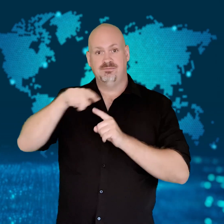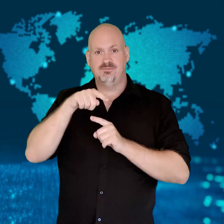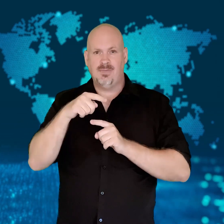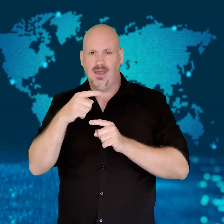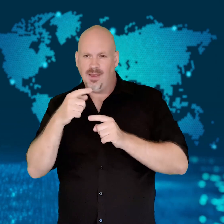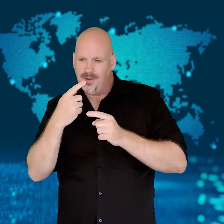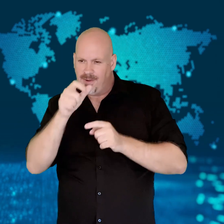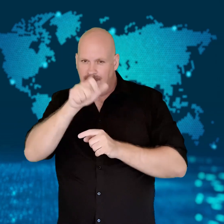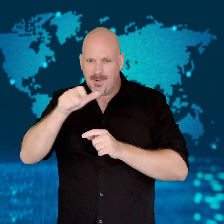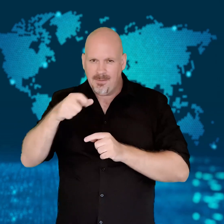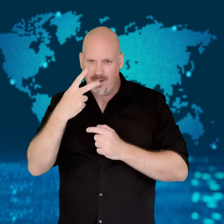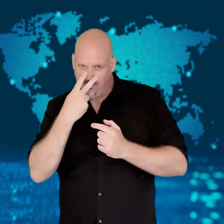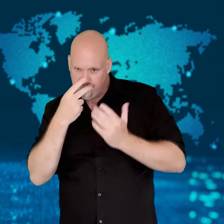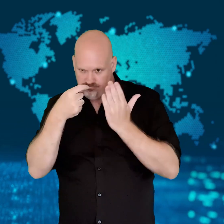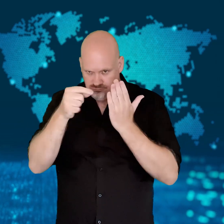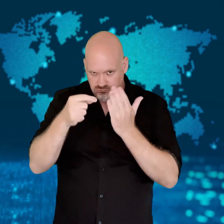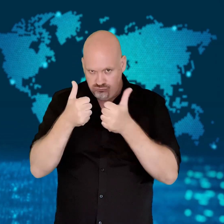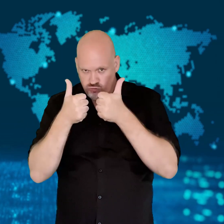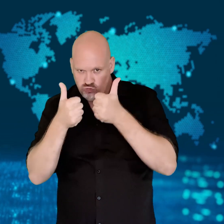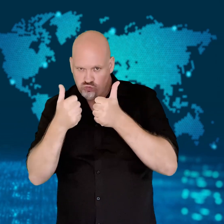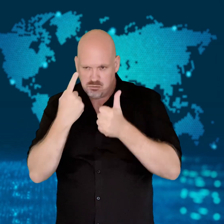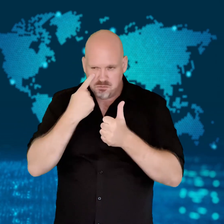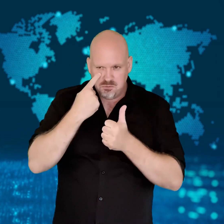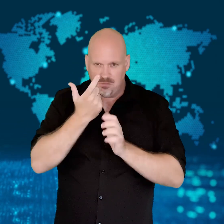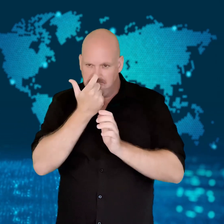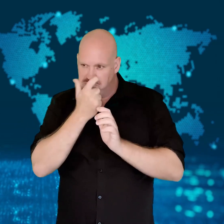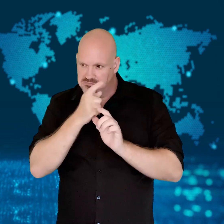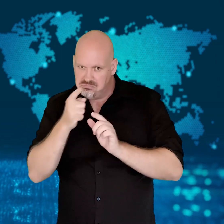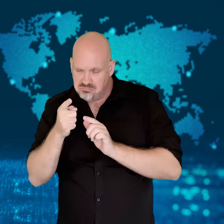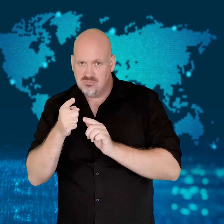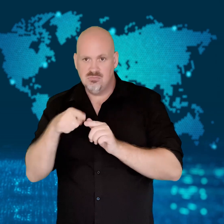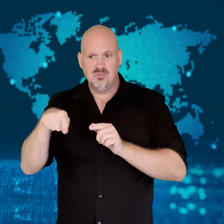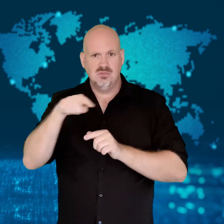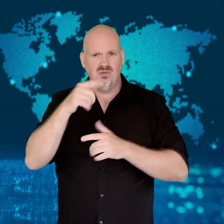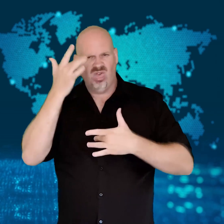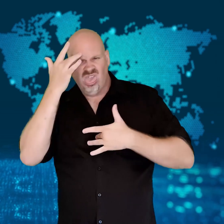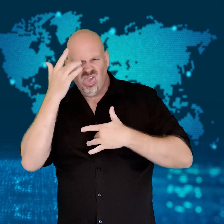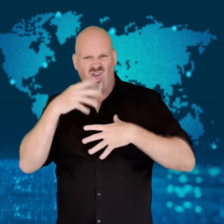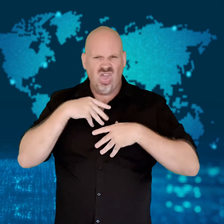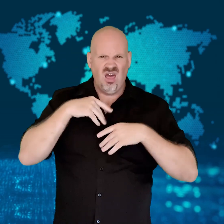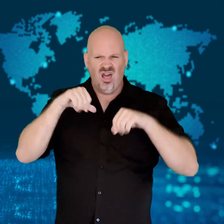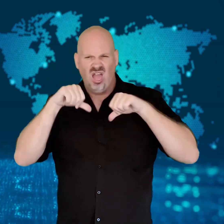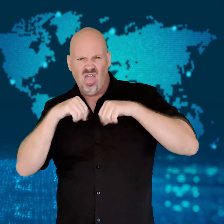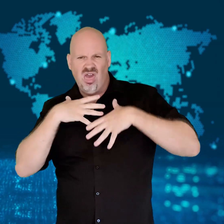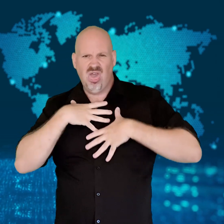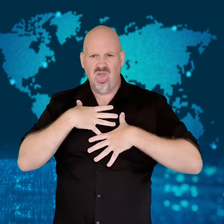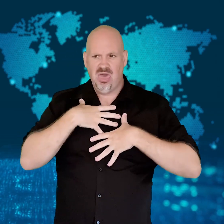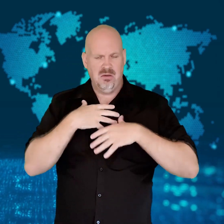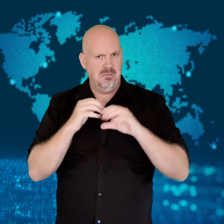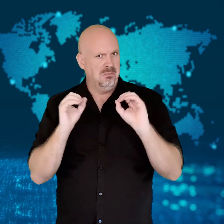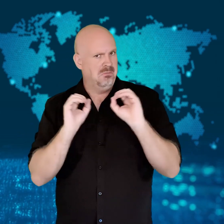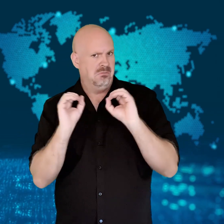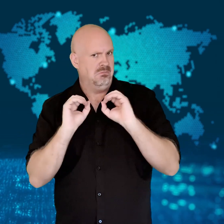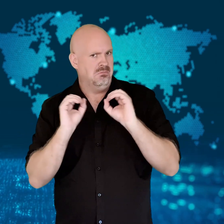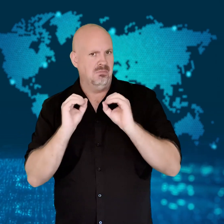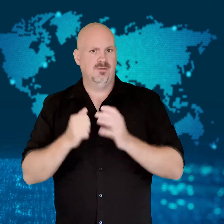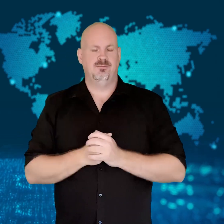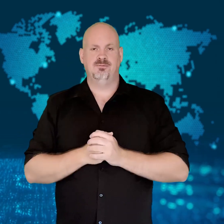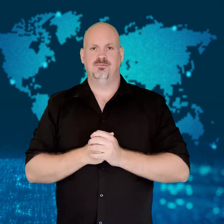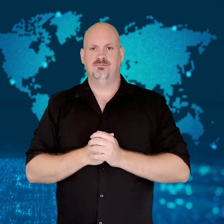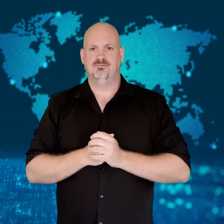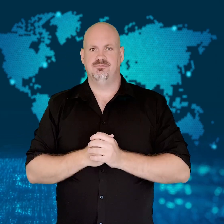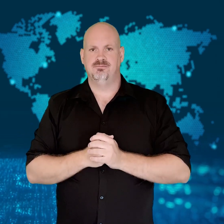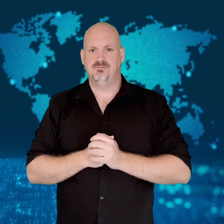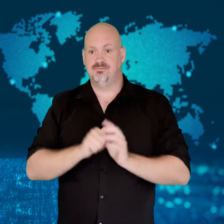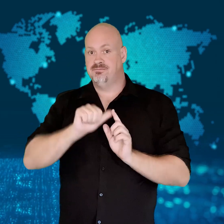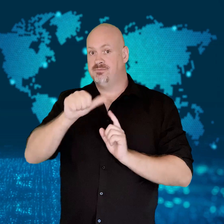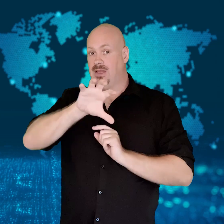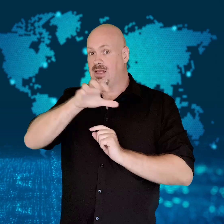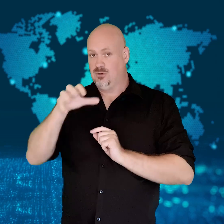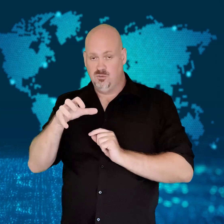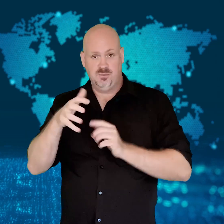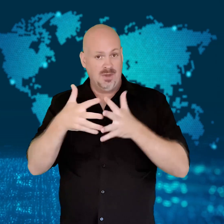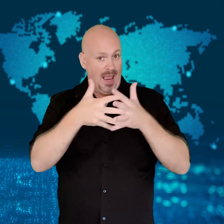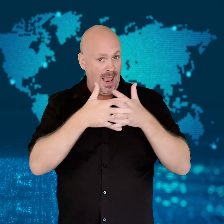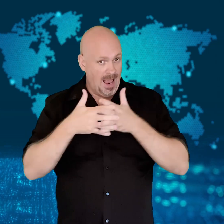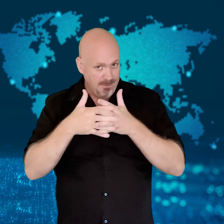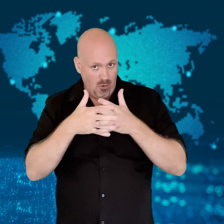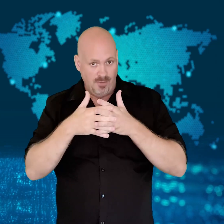Other countries - the US and the UK - have also accelerated